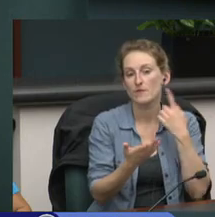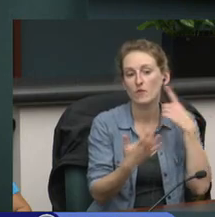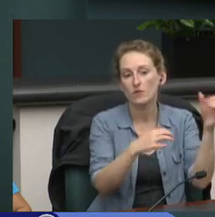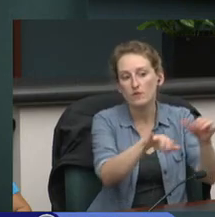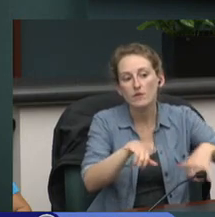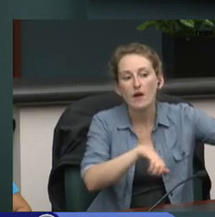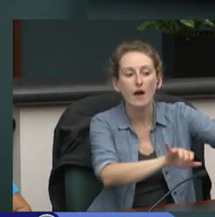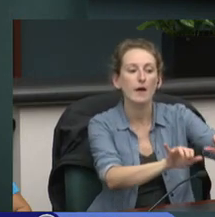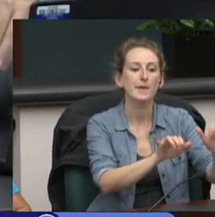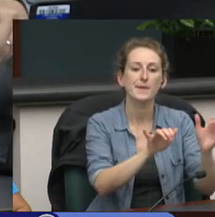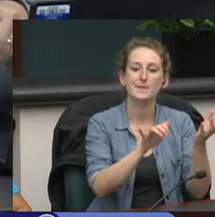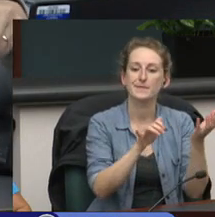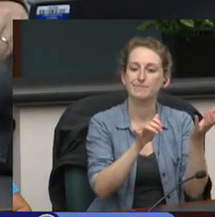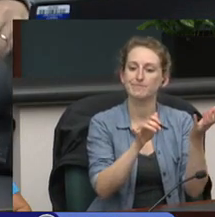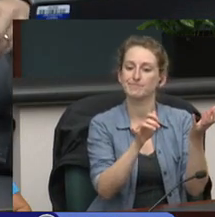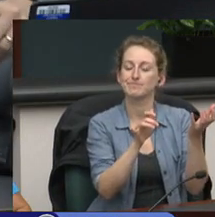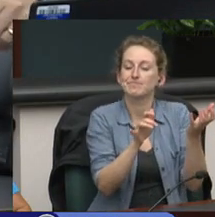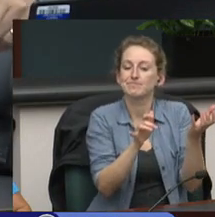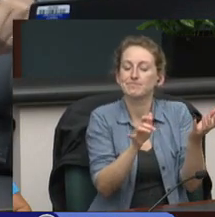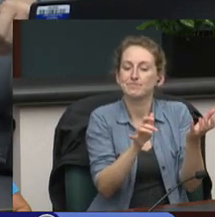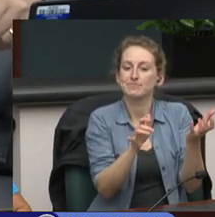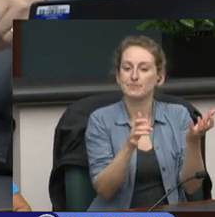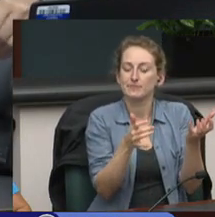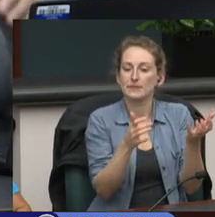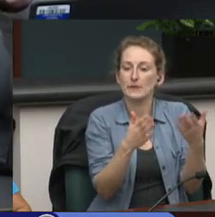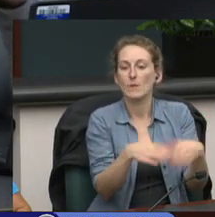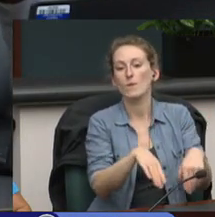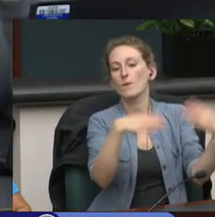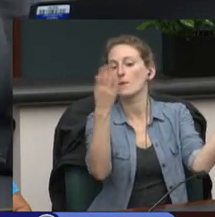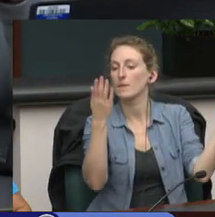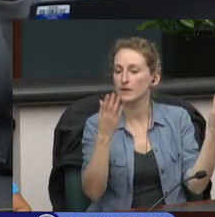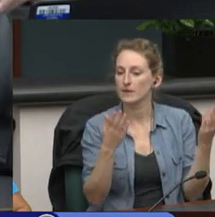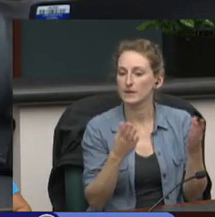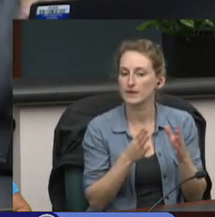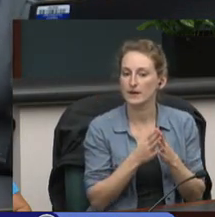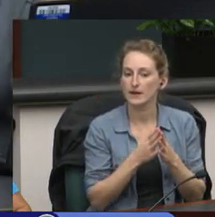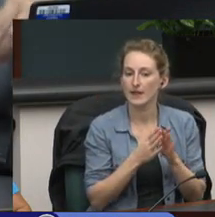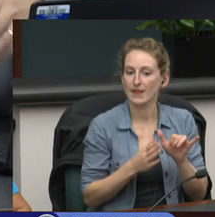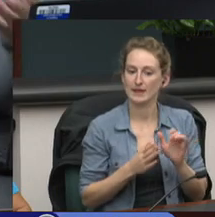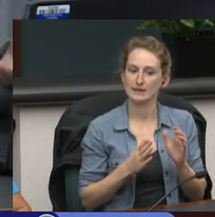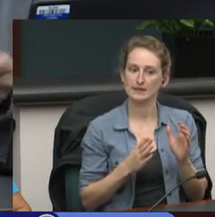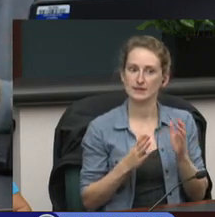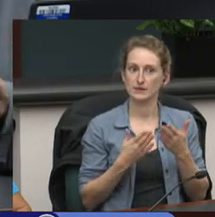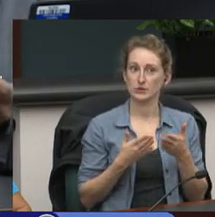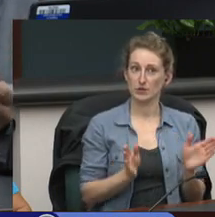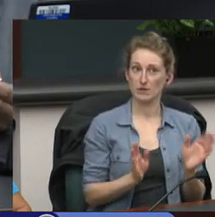and that that is generally thought to be geared toward residential and the other